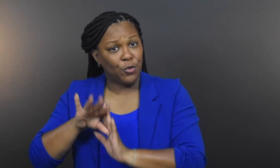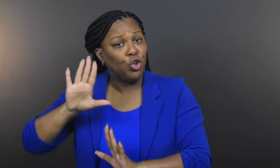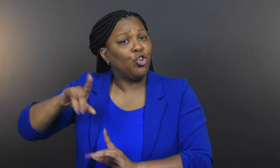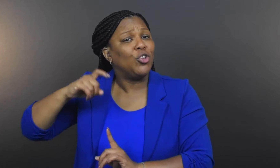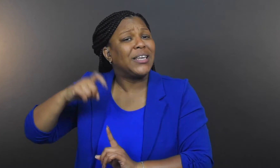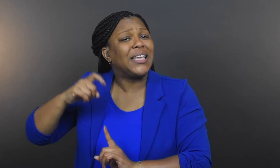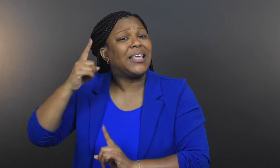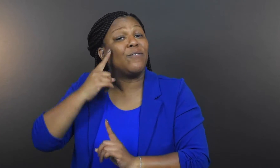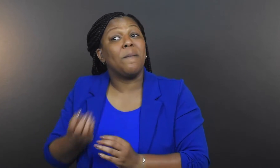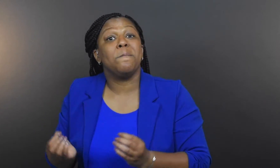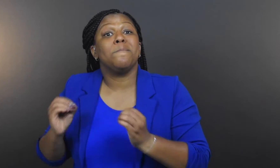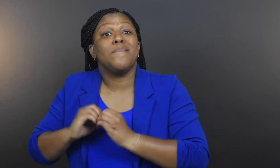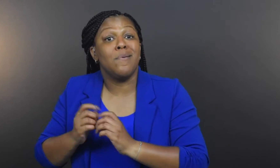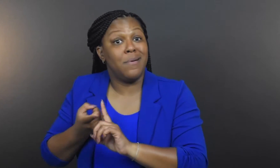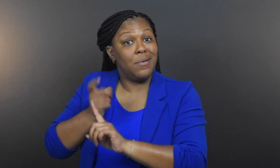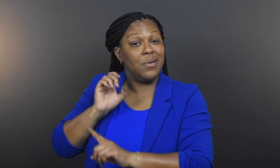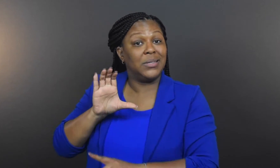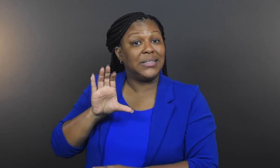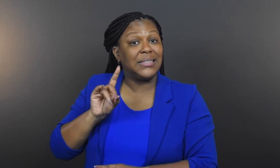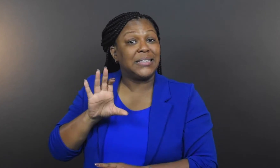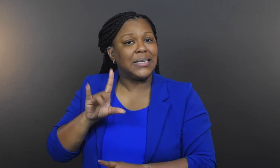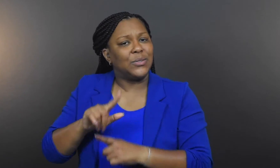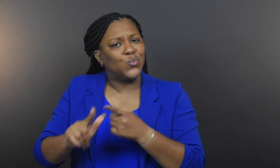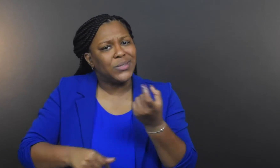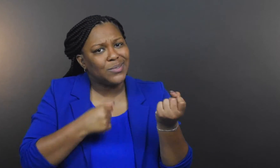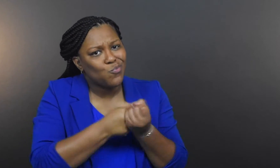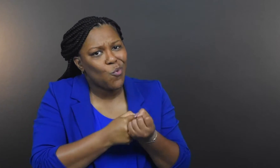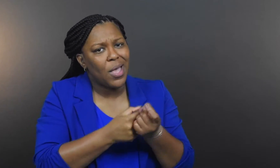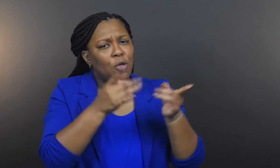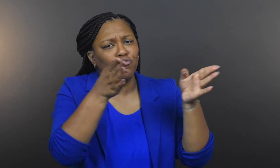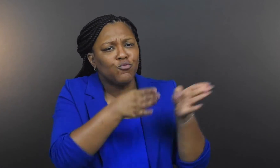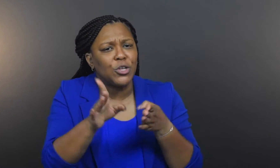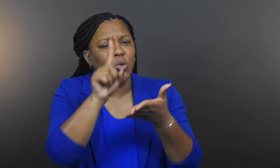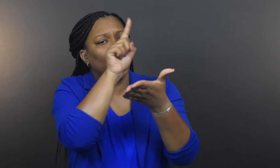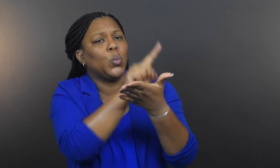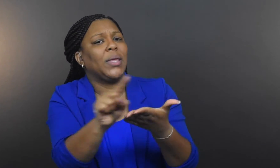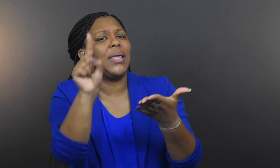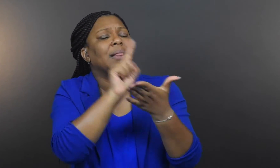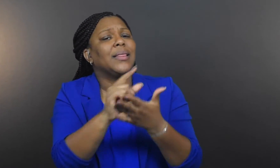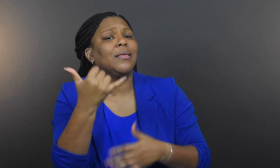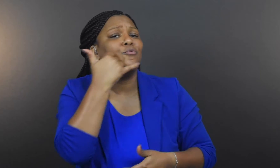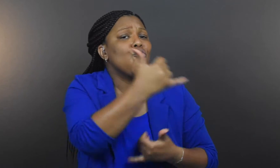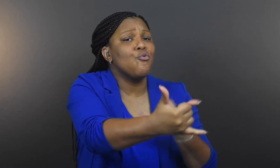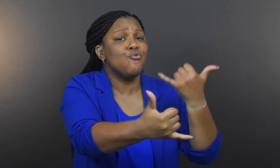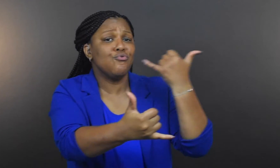Kellie identified needs for more CDC support and arranged weekly calls with the entire